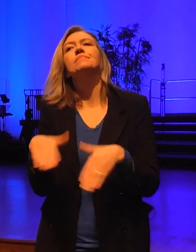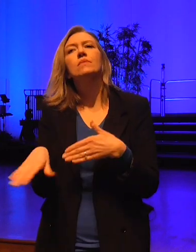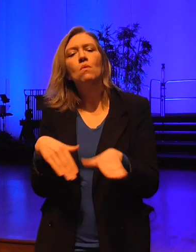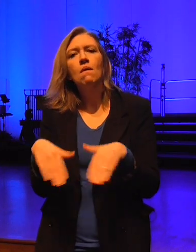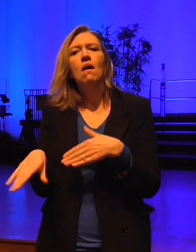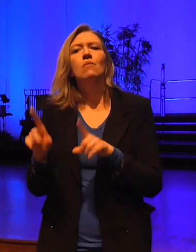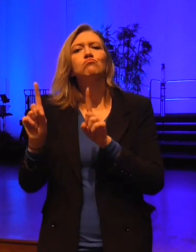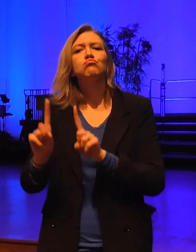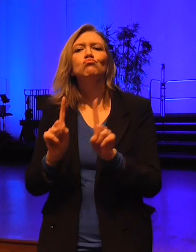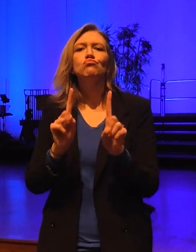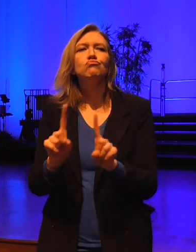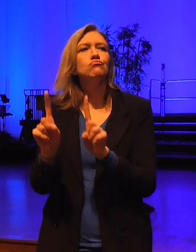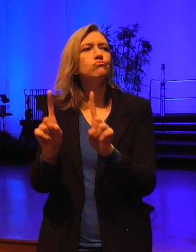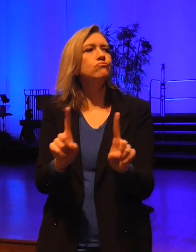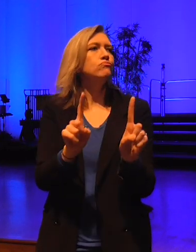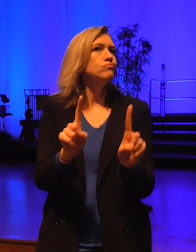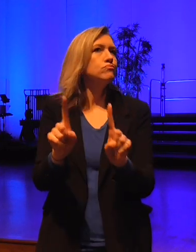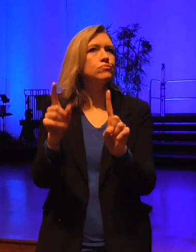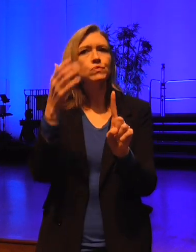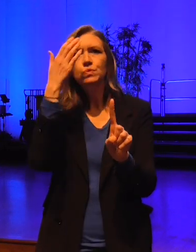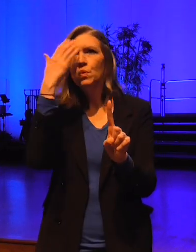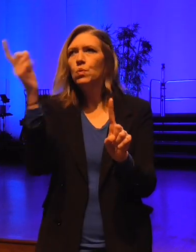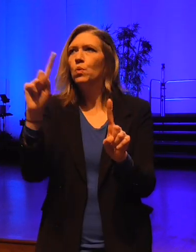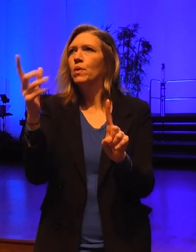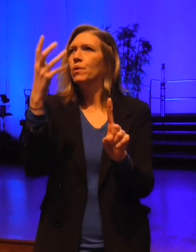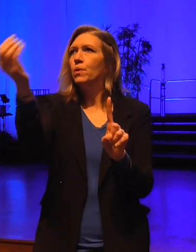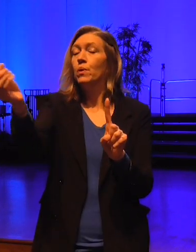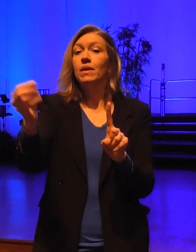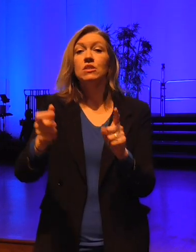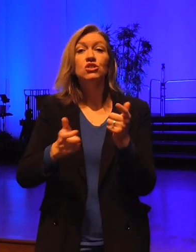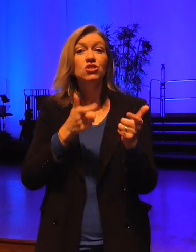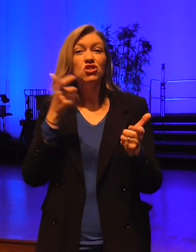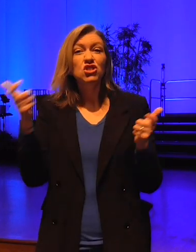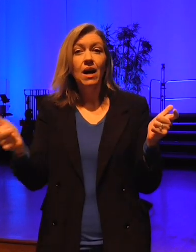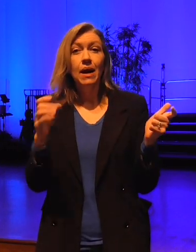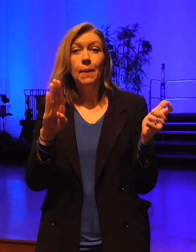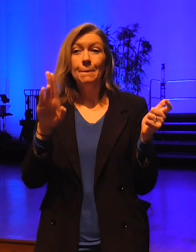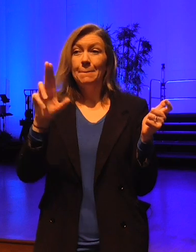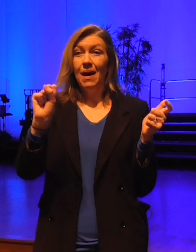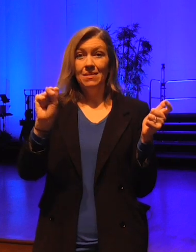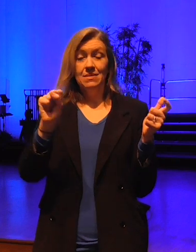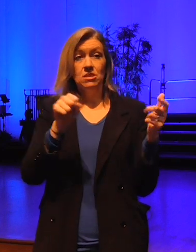where they're going and there's a giant bus that pulls up next to them and on the side